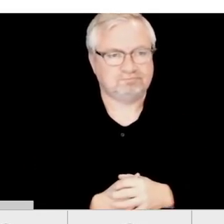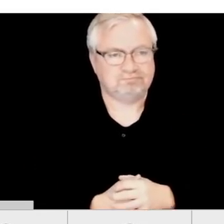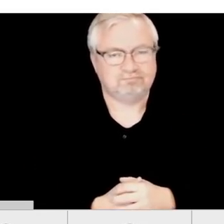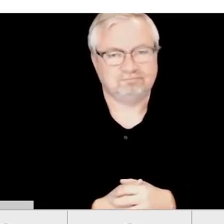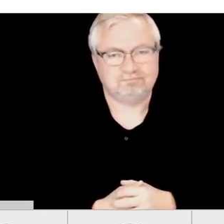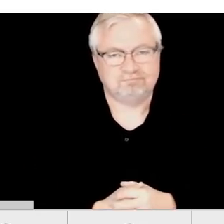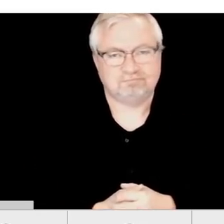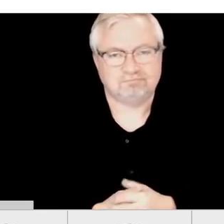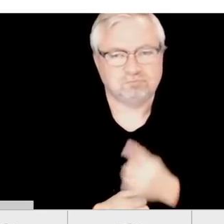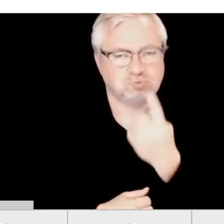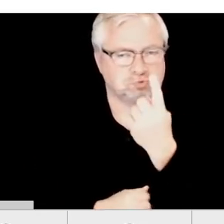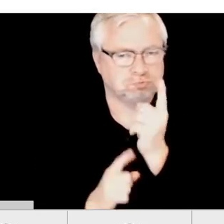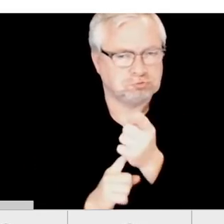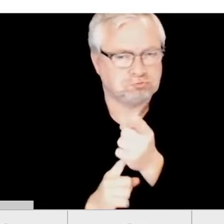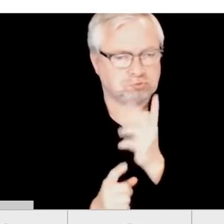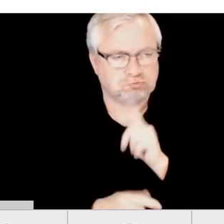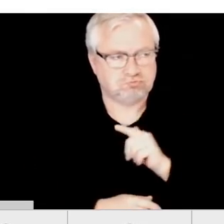Dr. Enns: Sure.